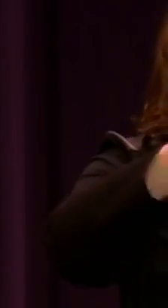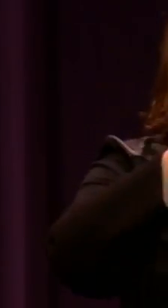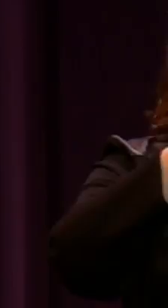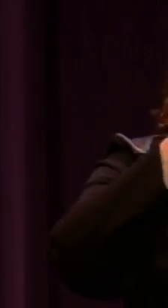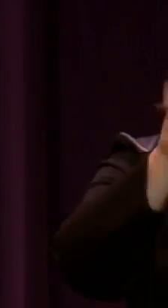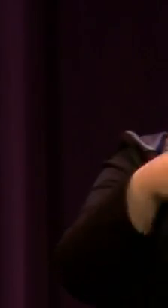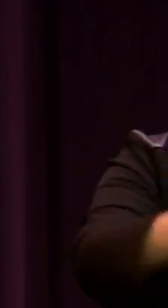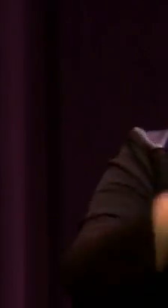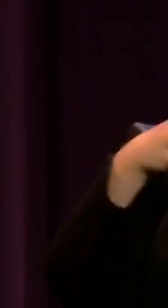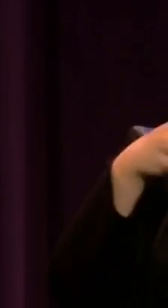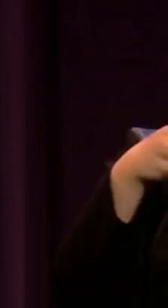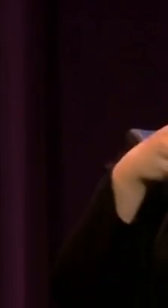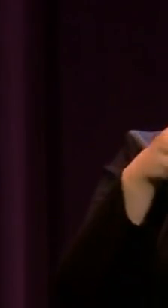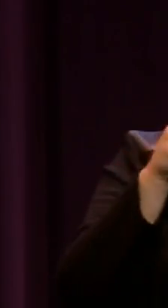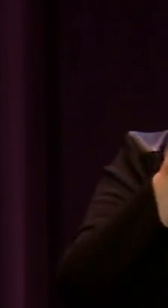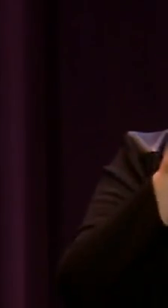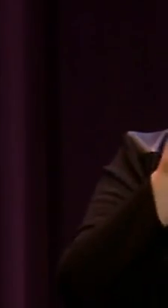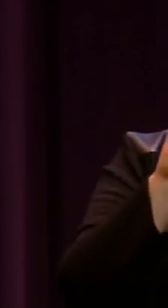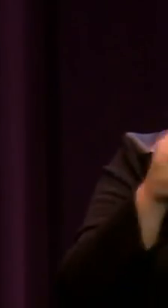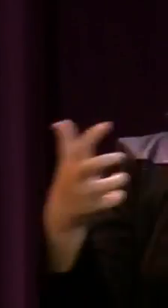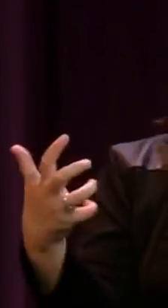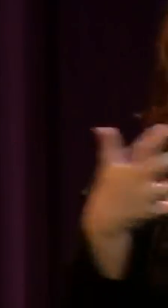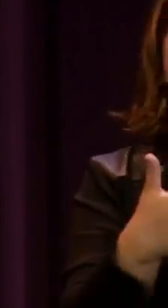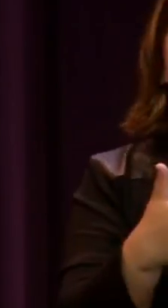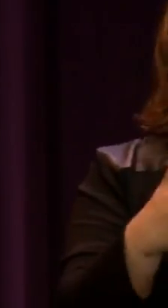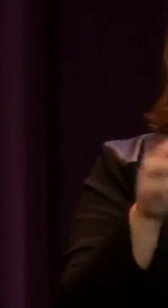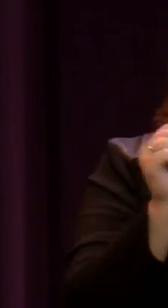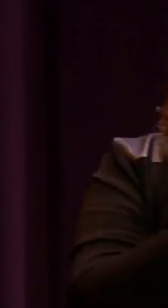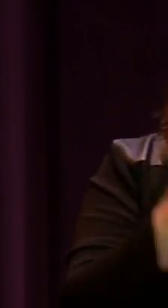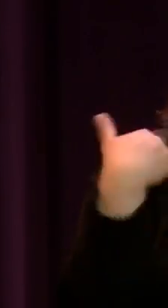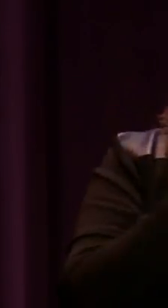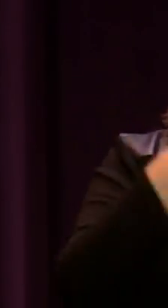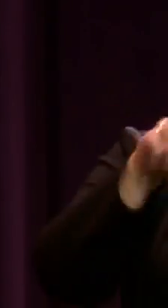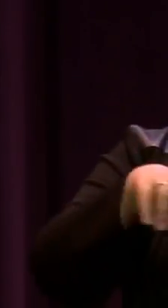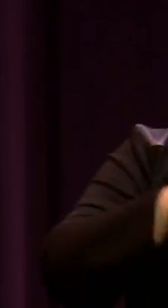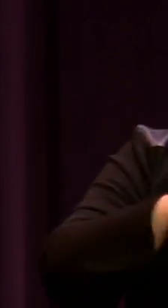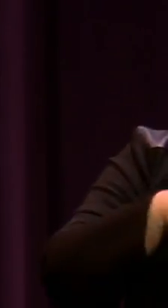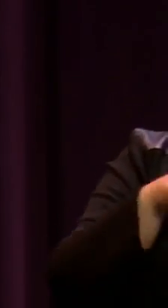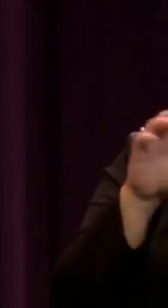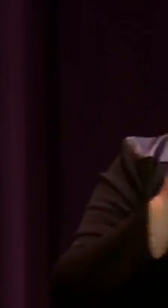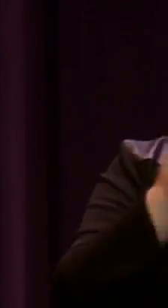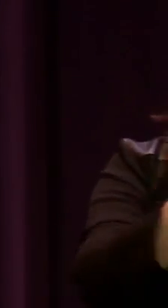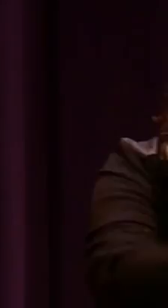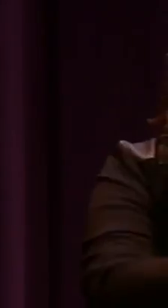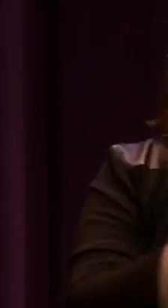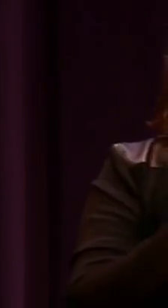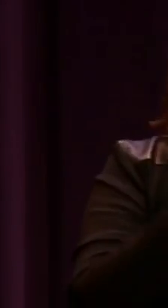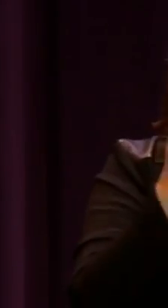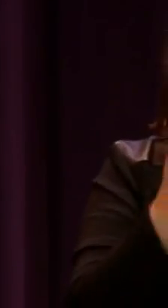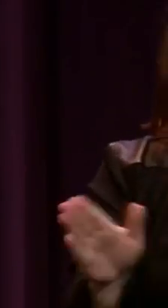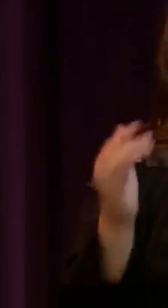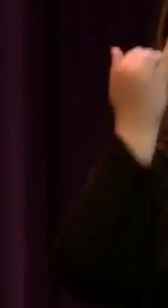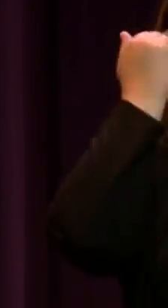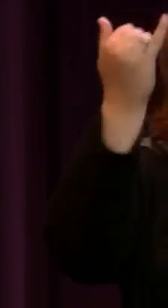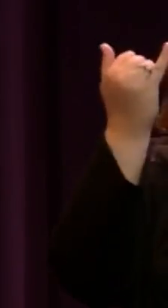DEMAND IS WITH THE BROADER PRINCIPLES OF A HEALTHY AND